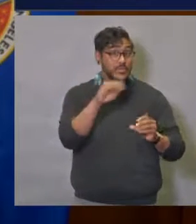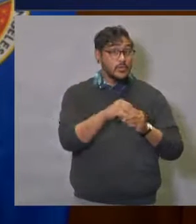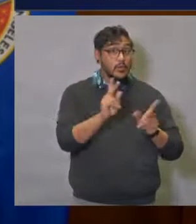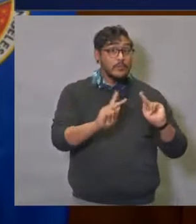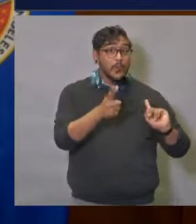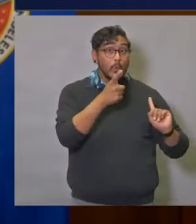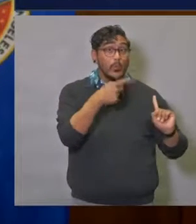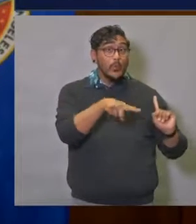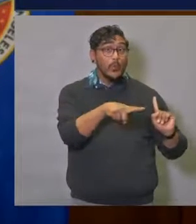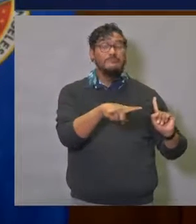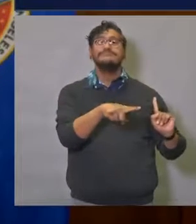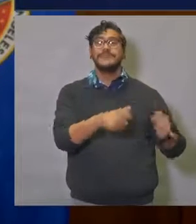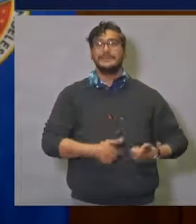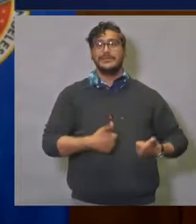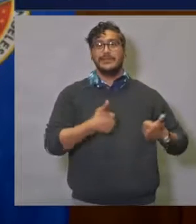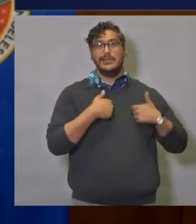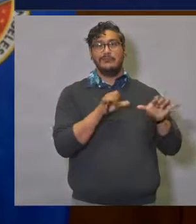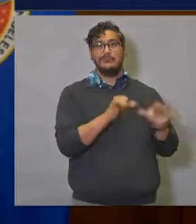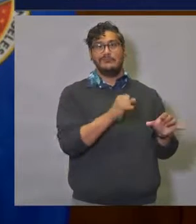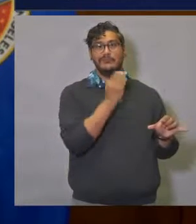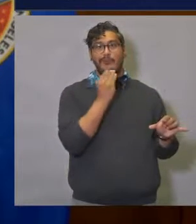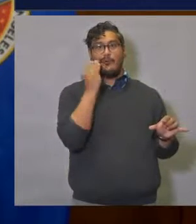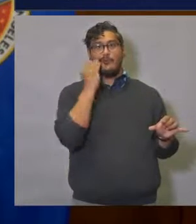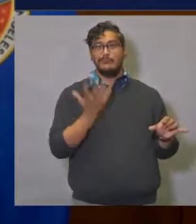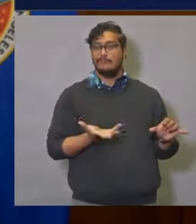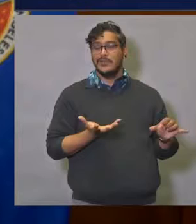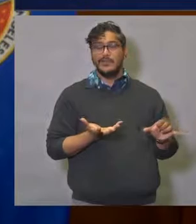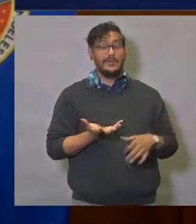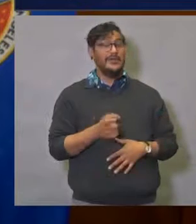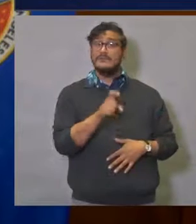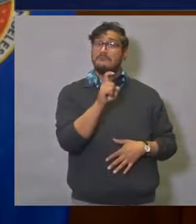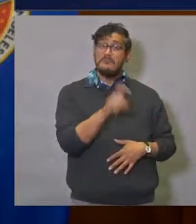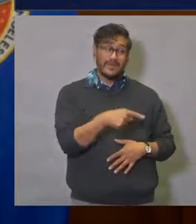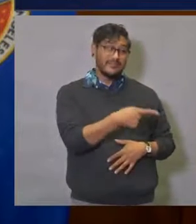EVERYONE -- IF WE DIDN'T REACH